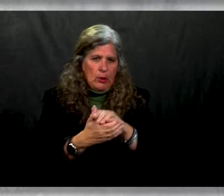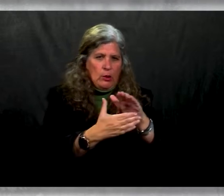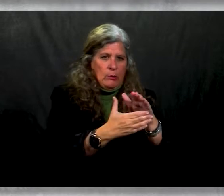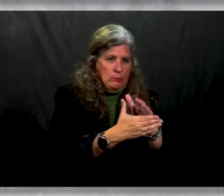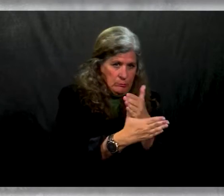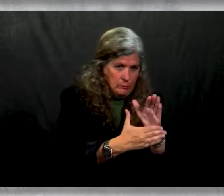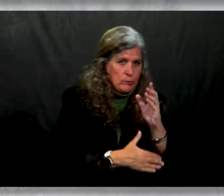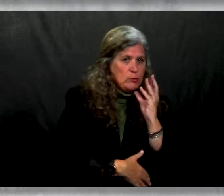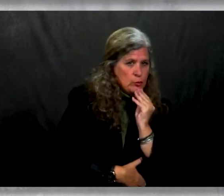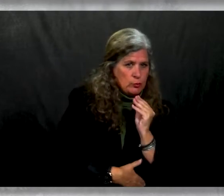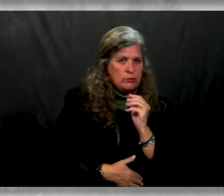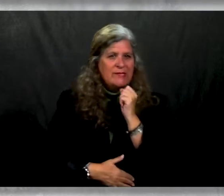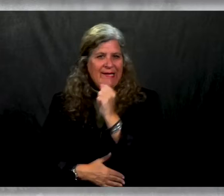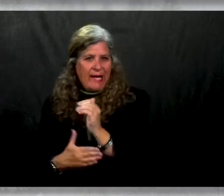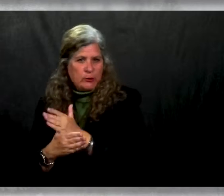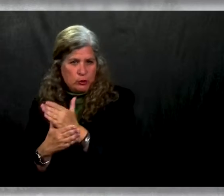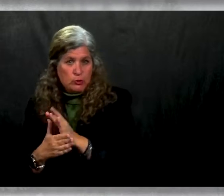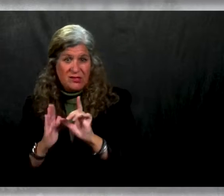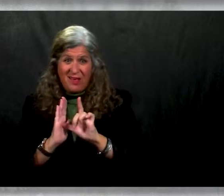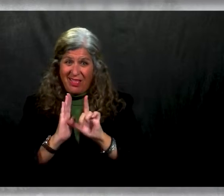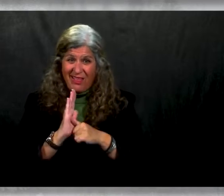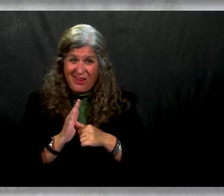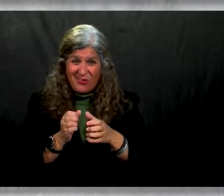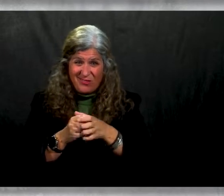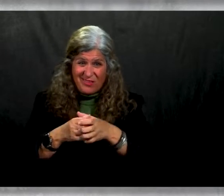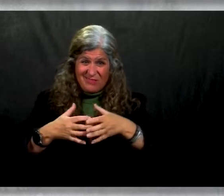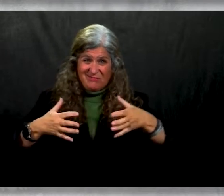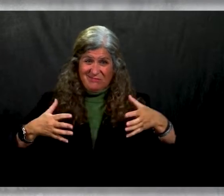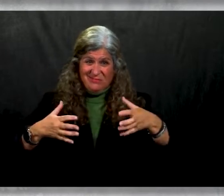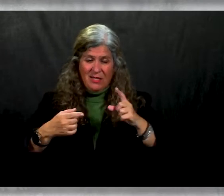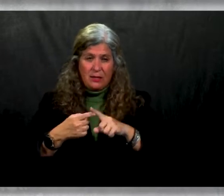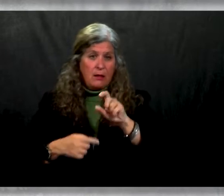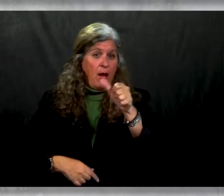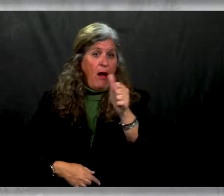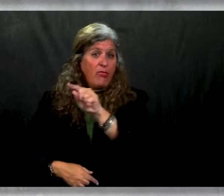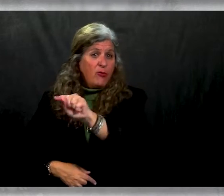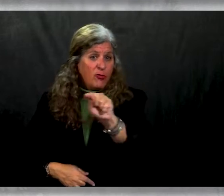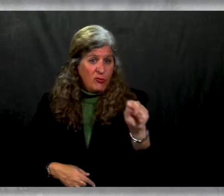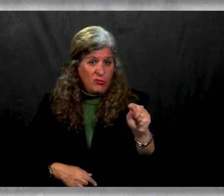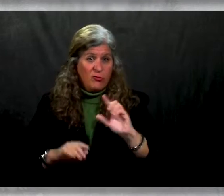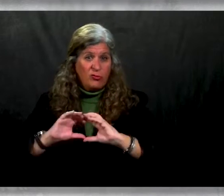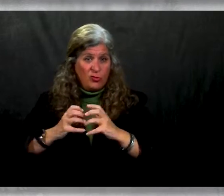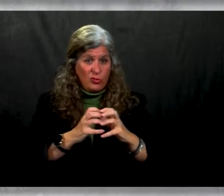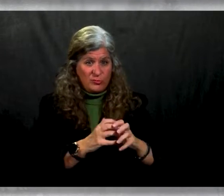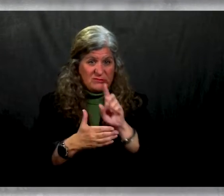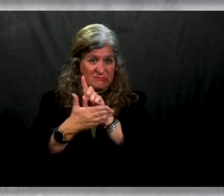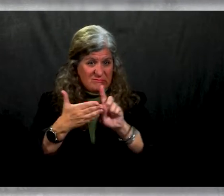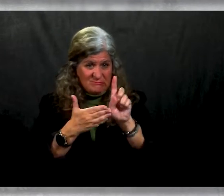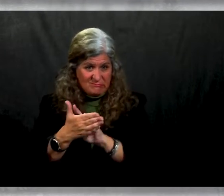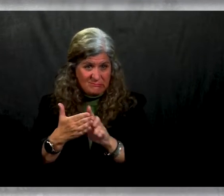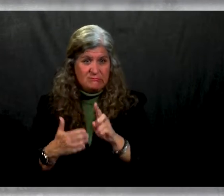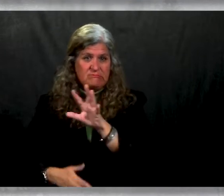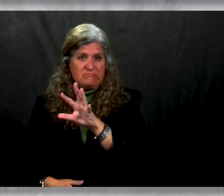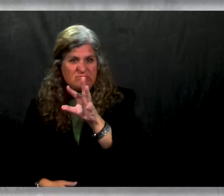and non-Jews, later on, that was extended to other groups of which they wished to discriminate against.